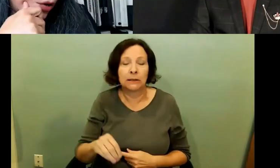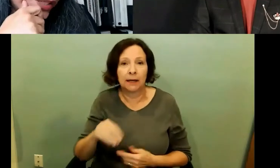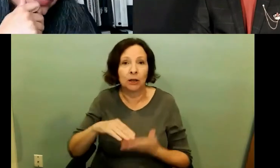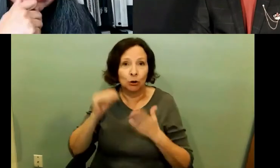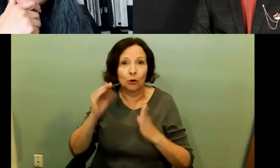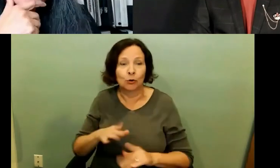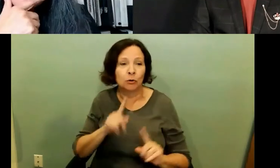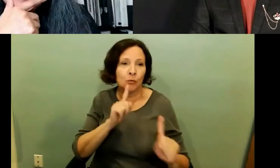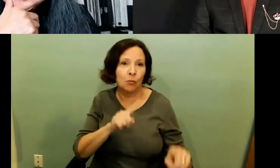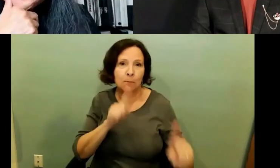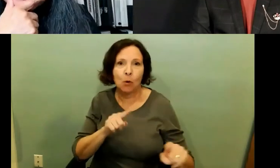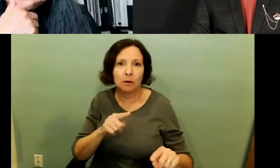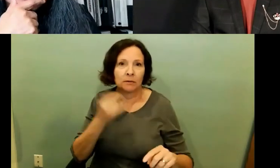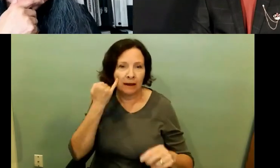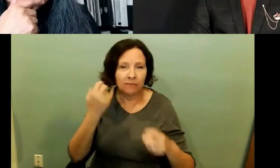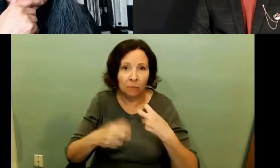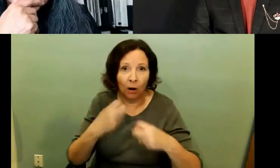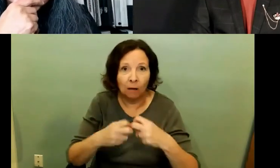it is similar across a lot of institutions.